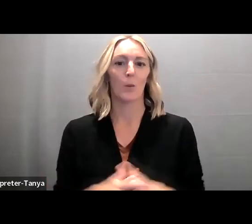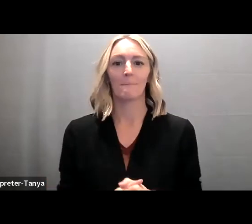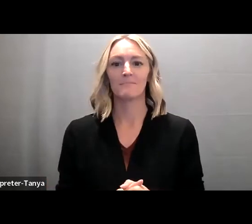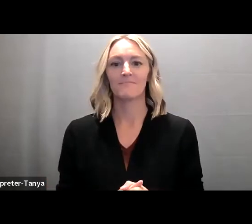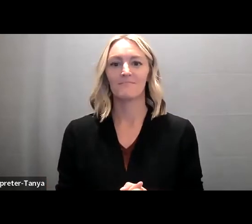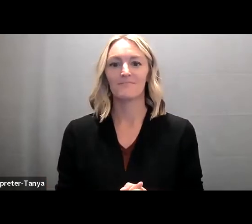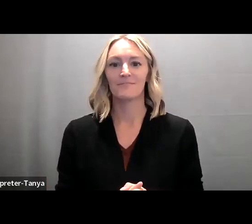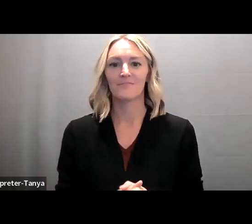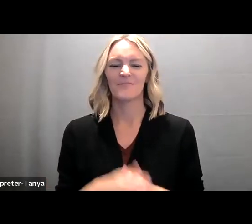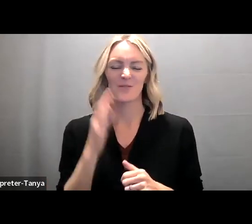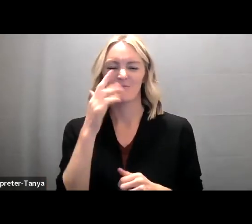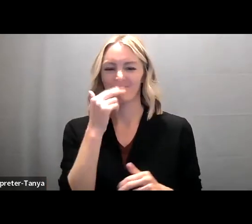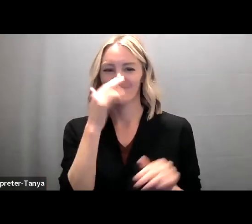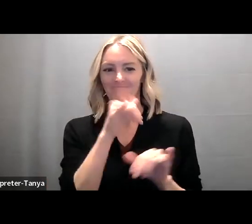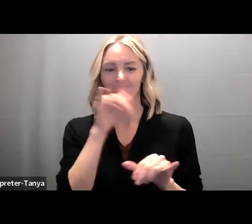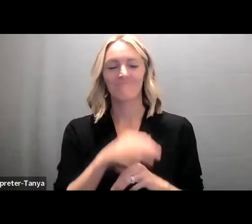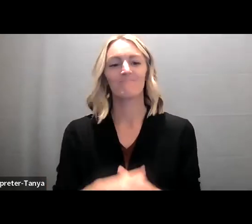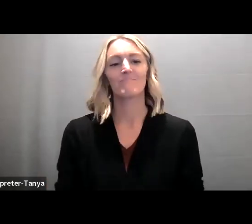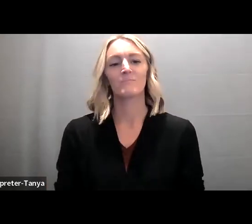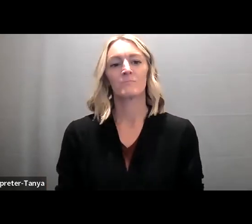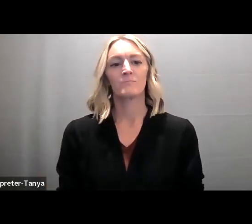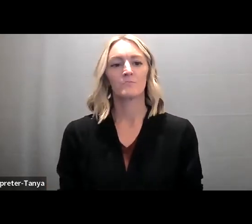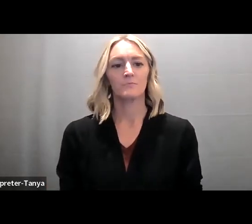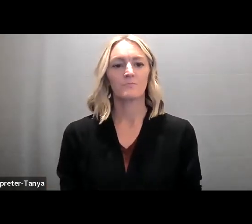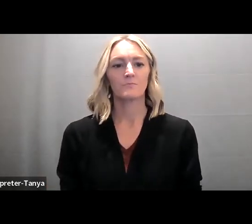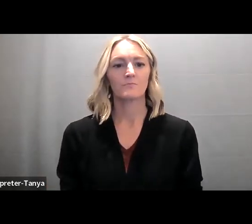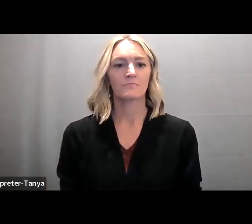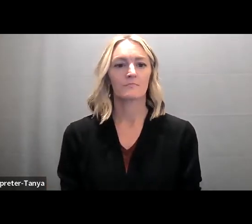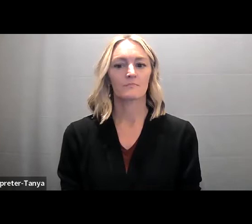Comical as that is.